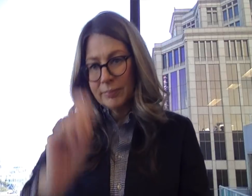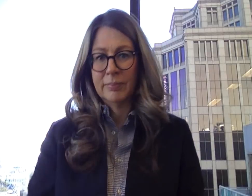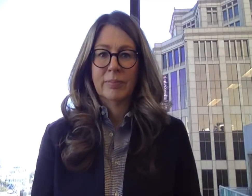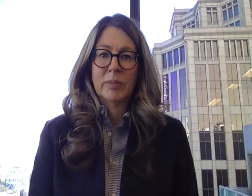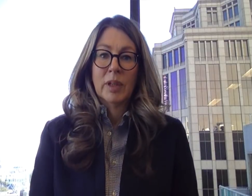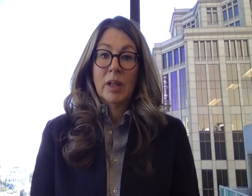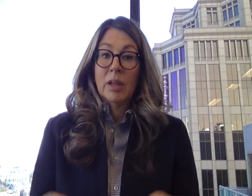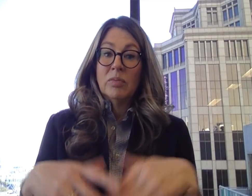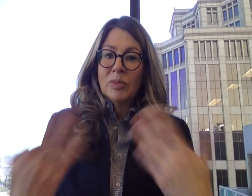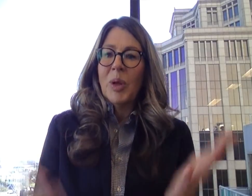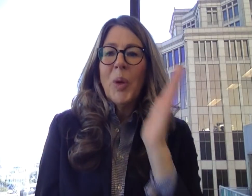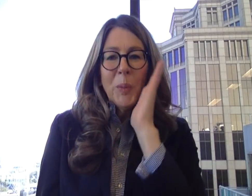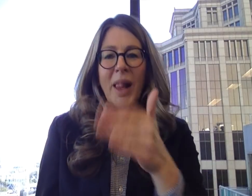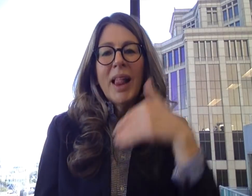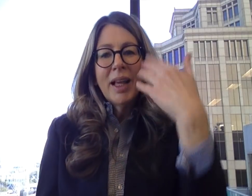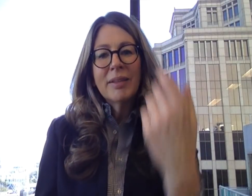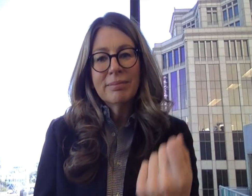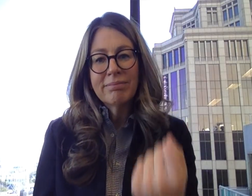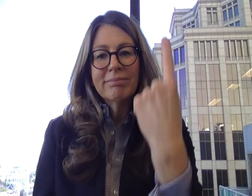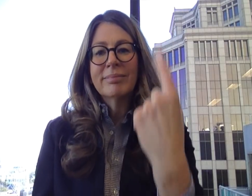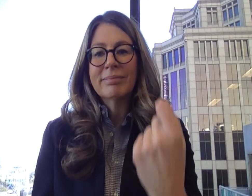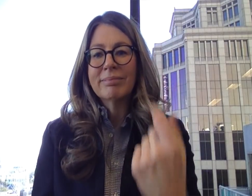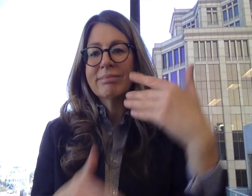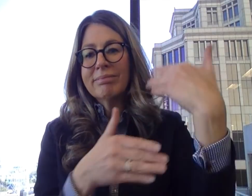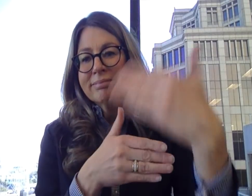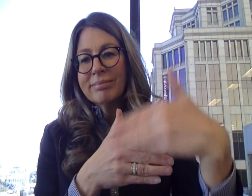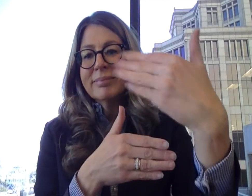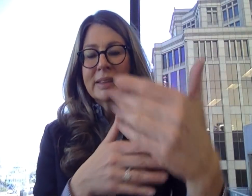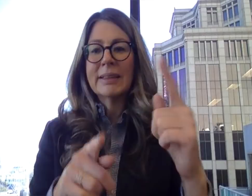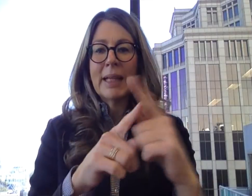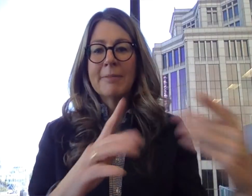or distract us from the primary purpose of ICSD.